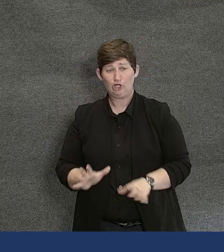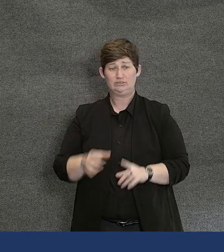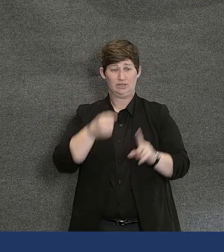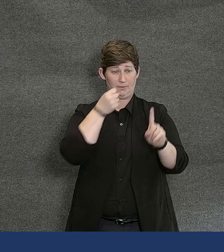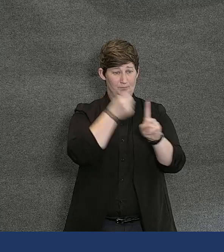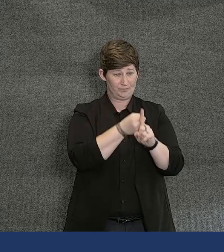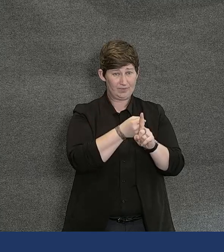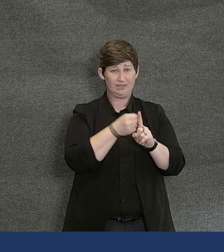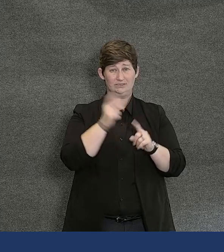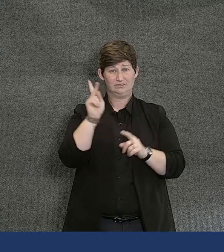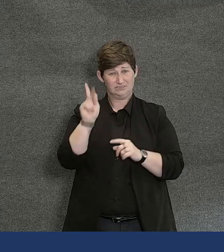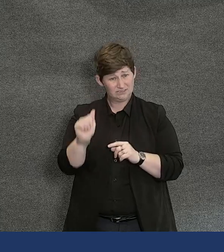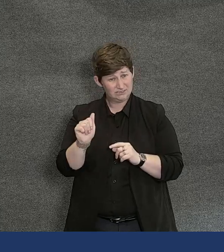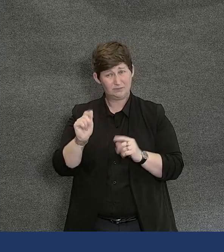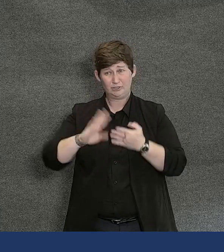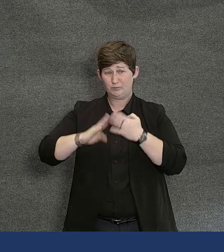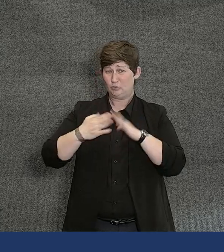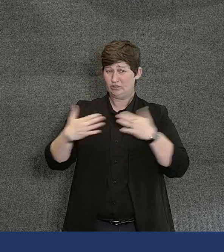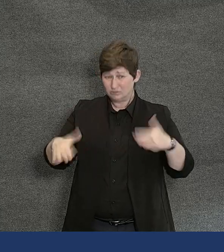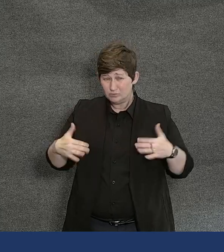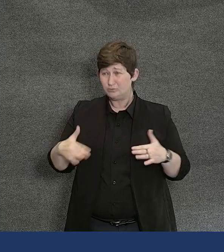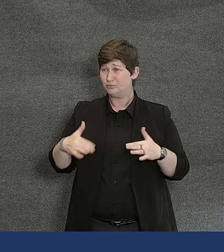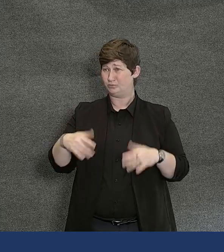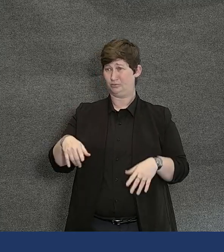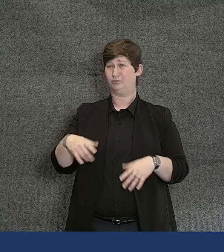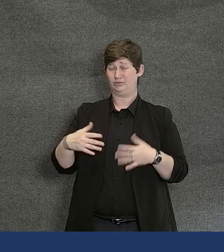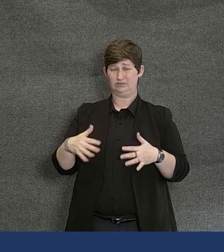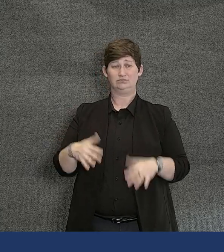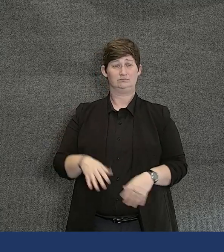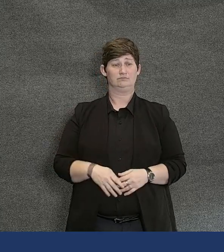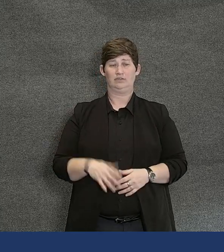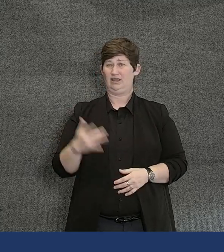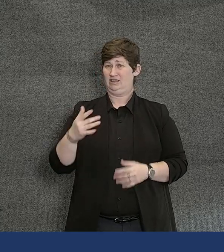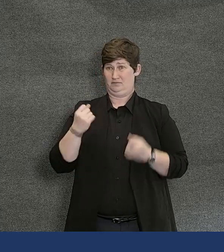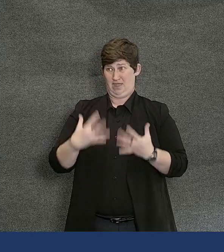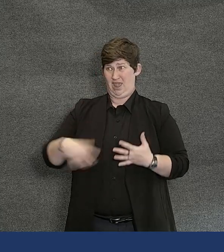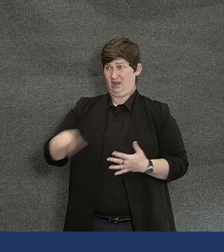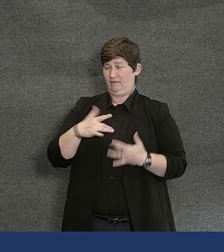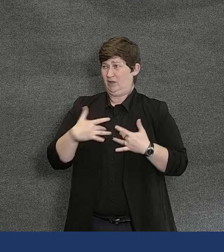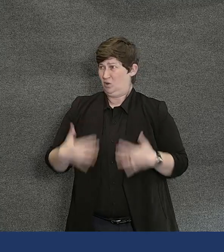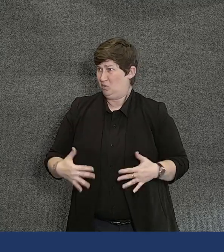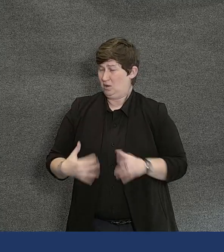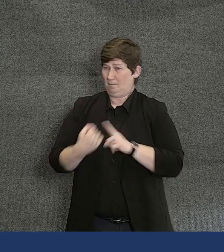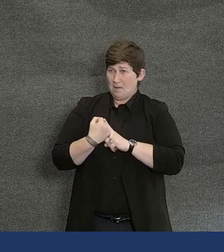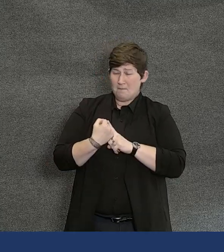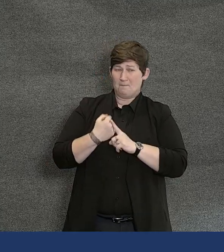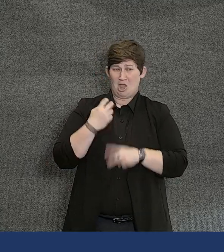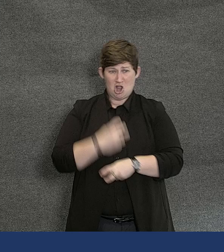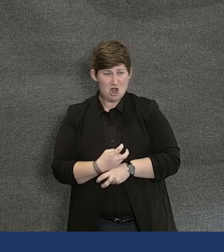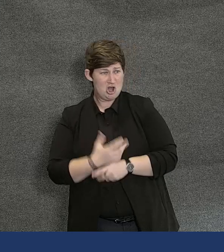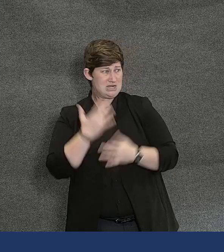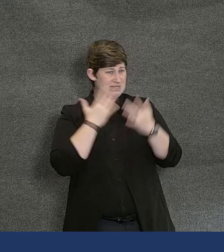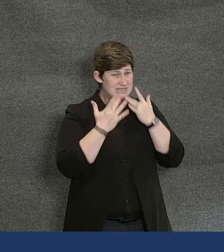Many disabled workers make their way into the federal workforce through schedule A, which gives agencies